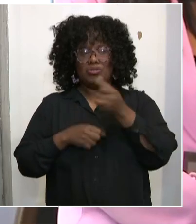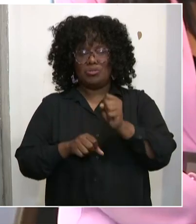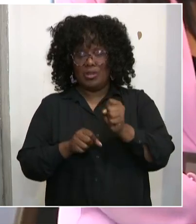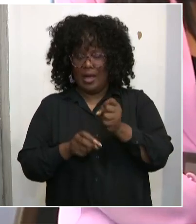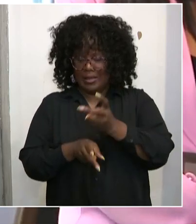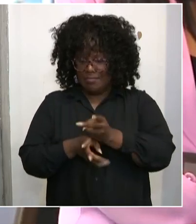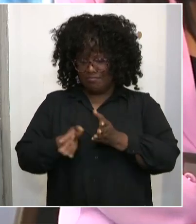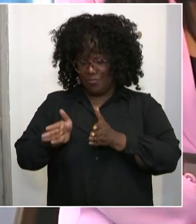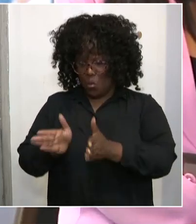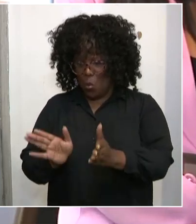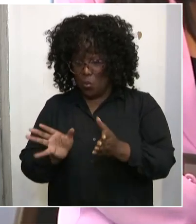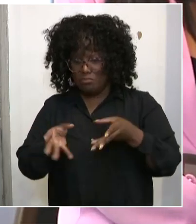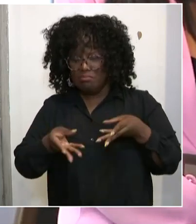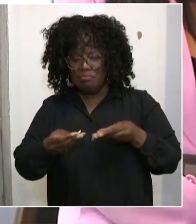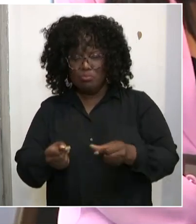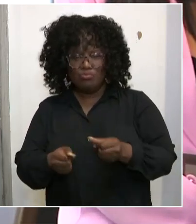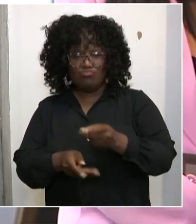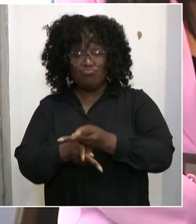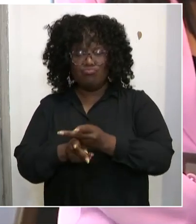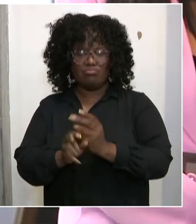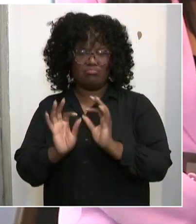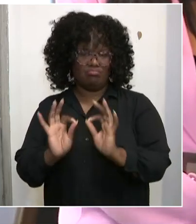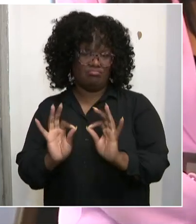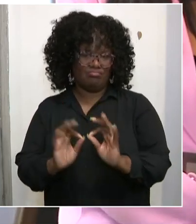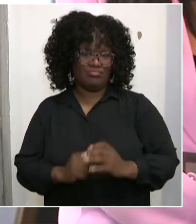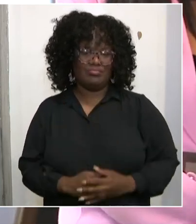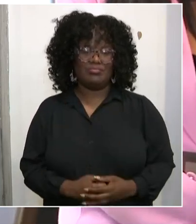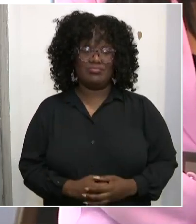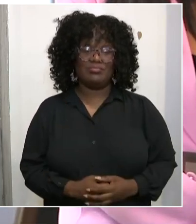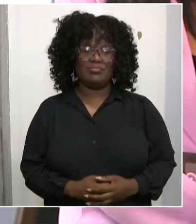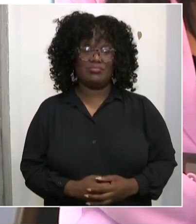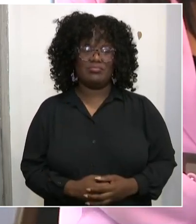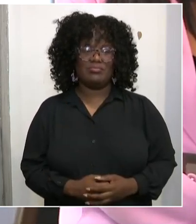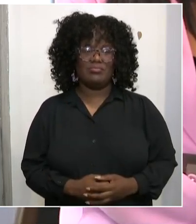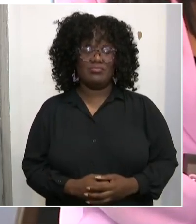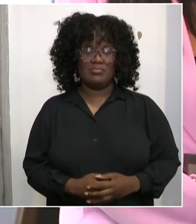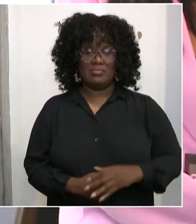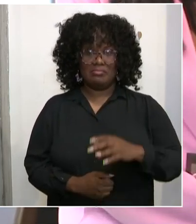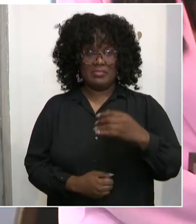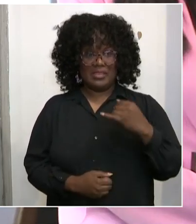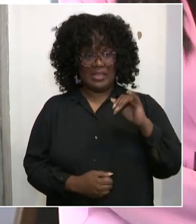and if we have to fix something, we will seek reimbursement from the Fed. One more quick one.